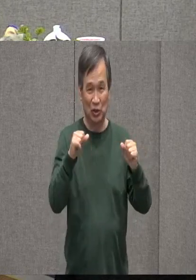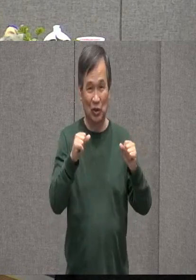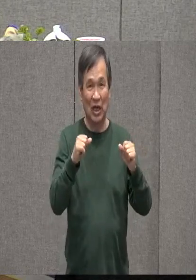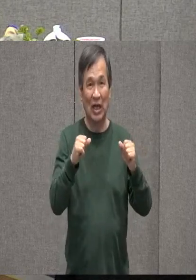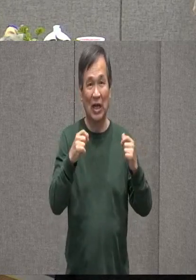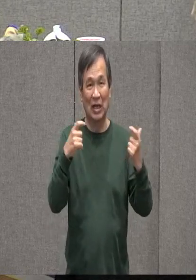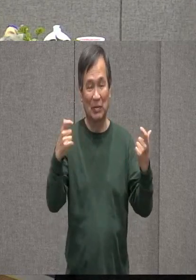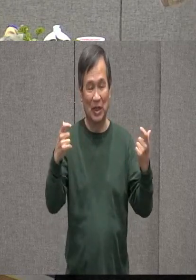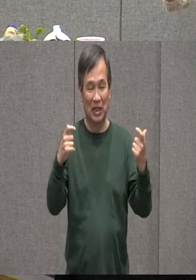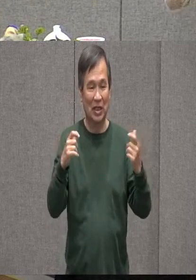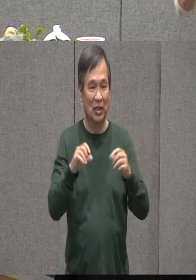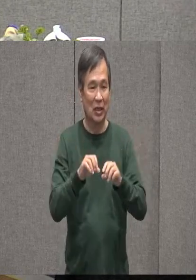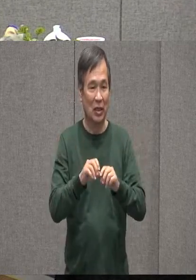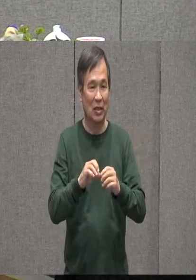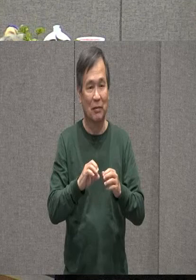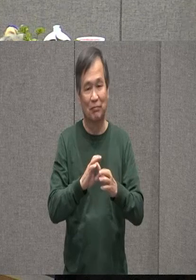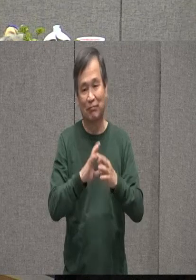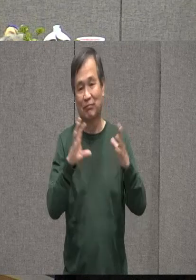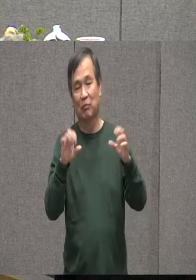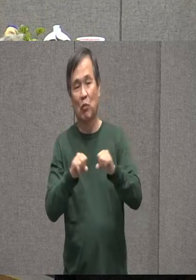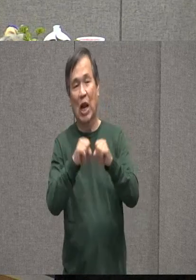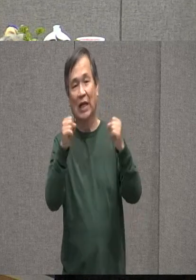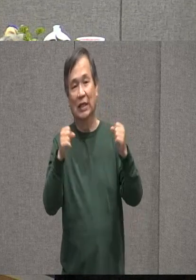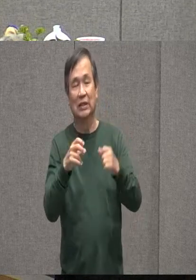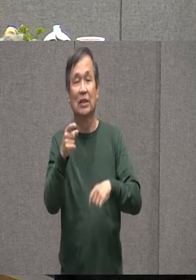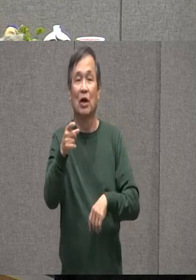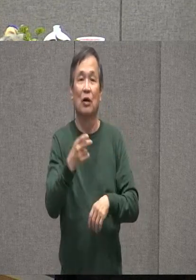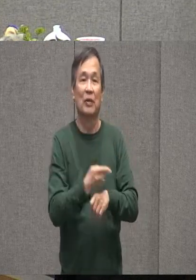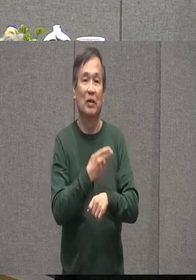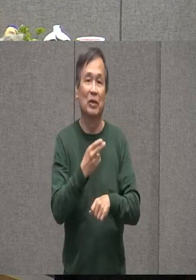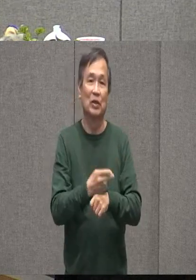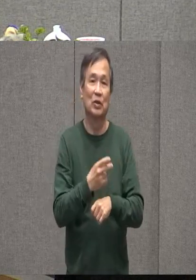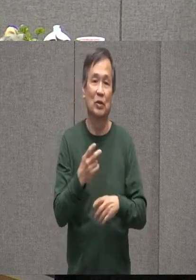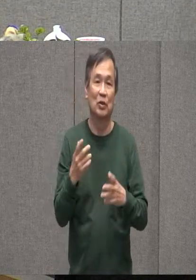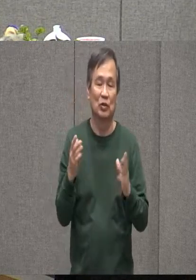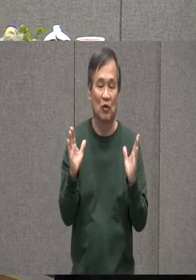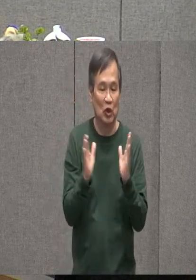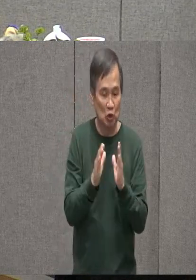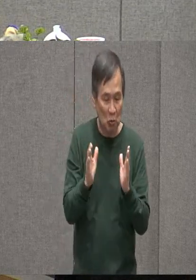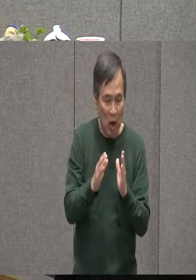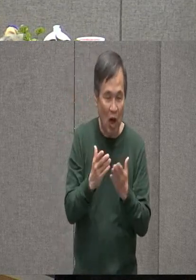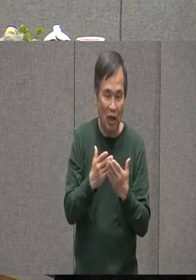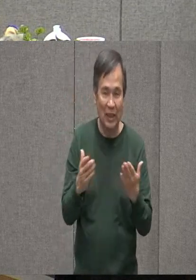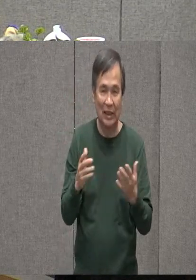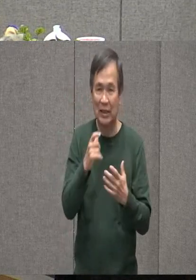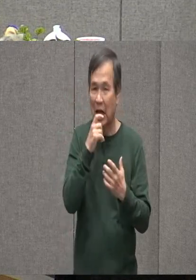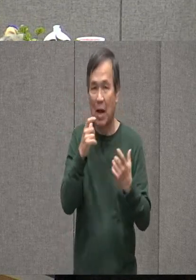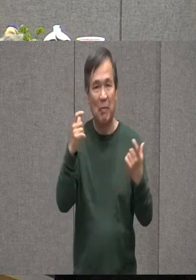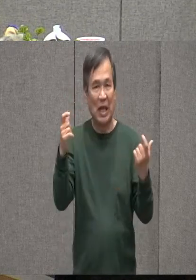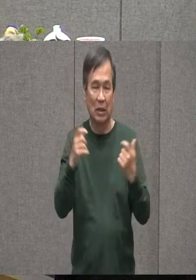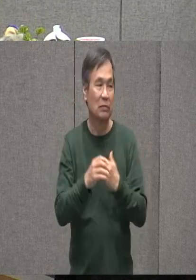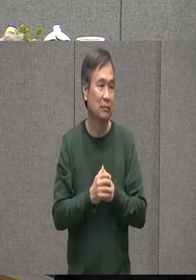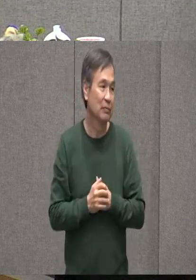and it goes (mimics band snapping) snap, so you might wanna use rubber bands for smaller things that you're gonna put together.